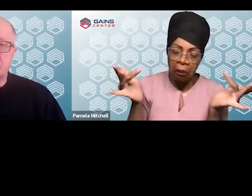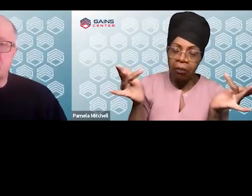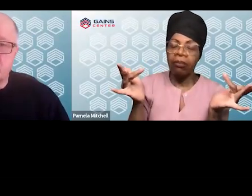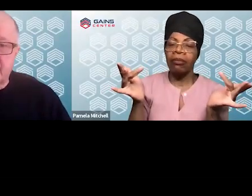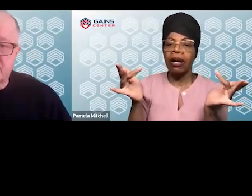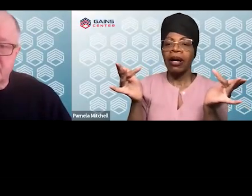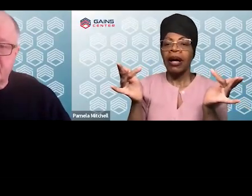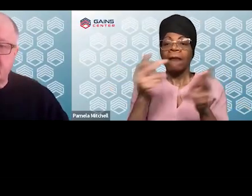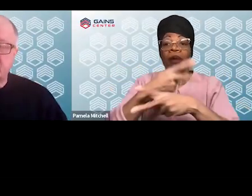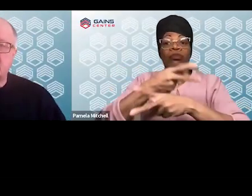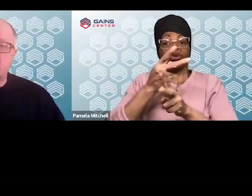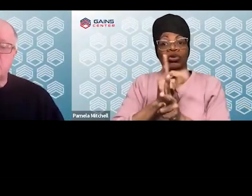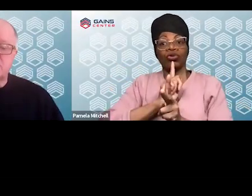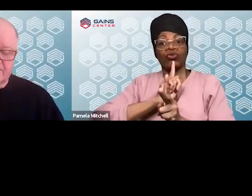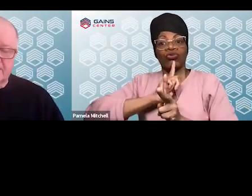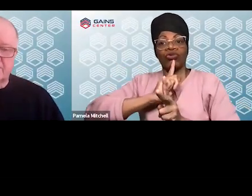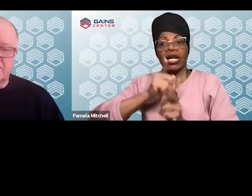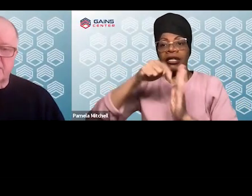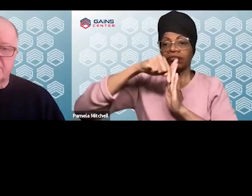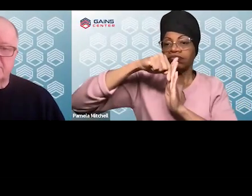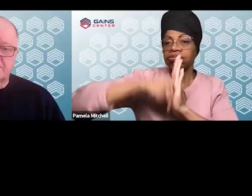produce a tremendous effect, if used effectively.